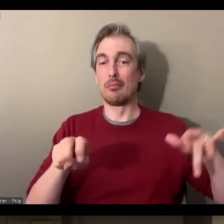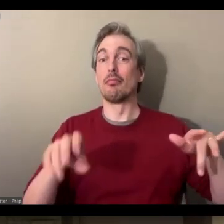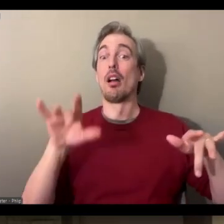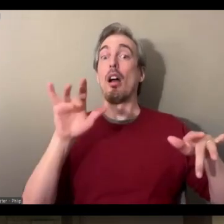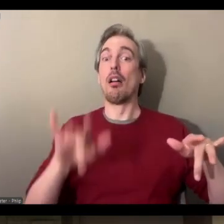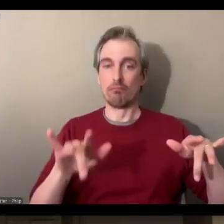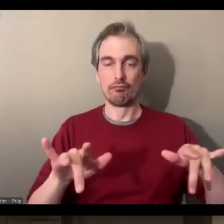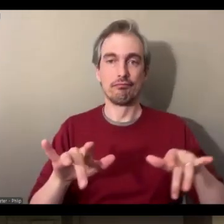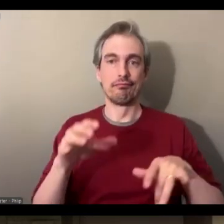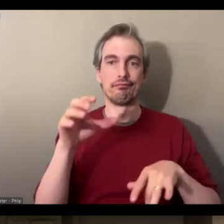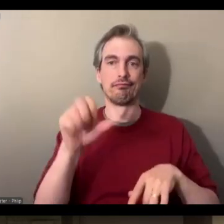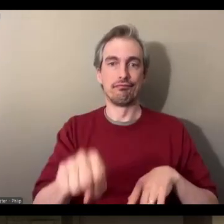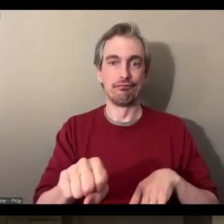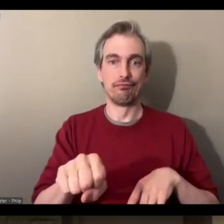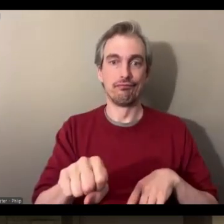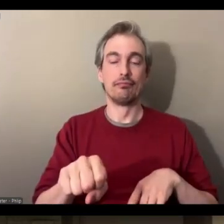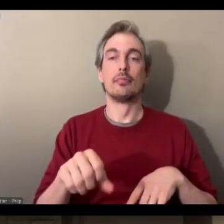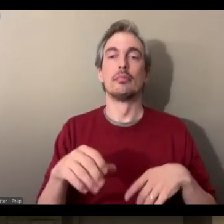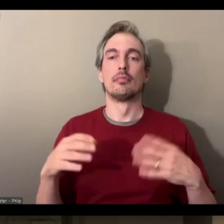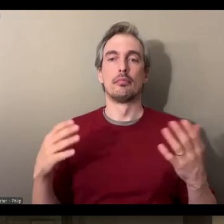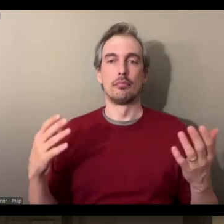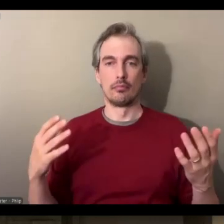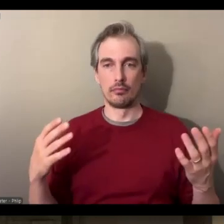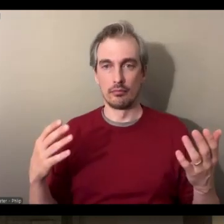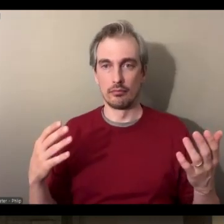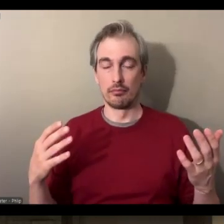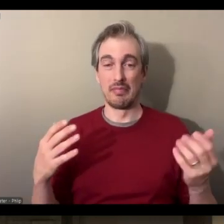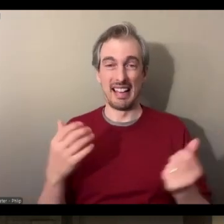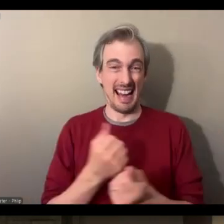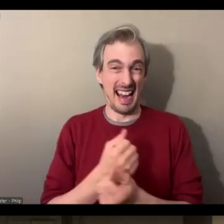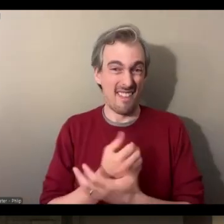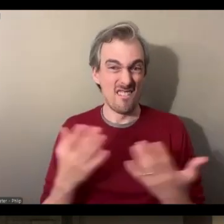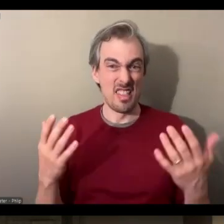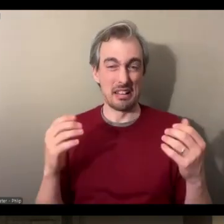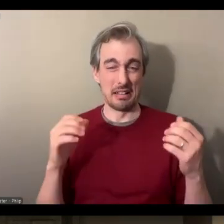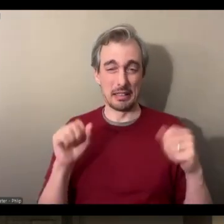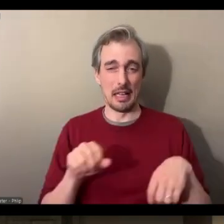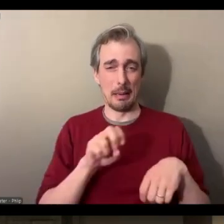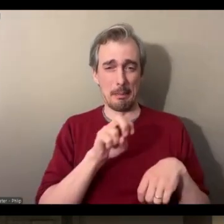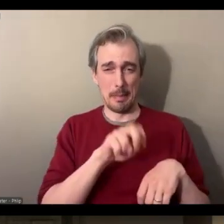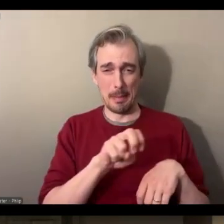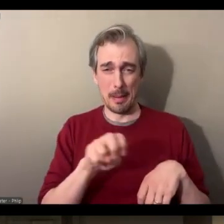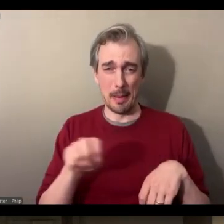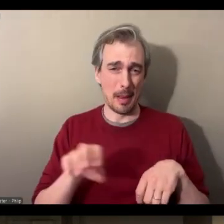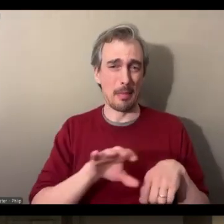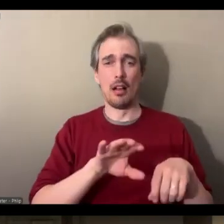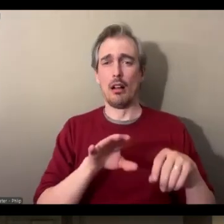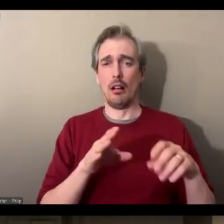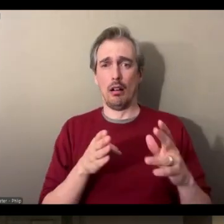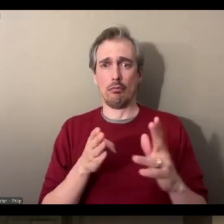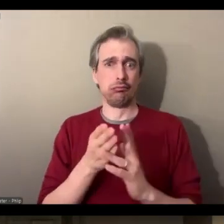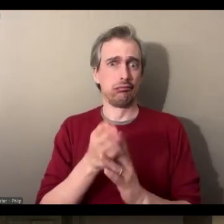and have every single identifying feature of that seat, the seat ID, the cost of the seat, anything